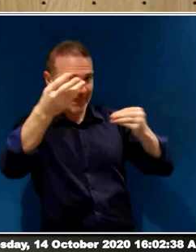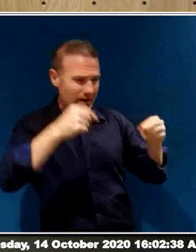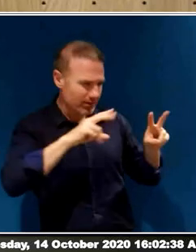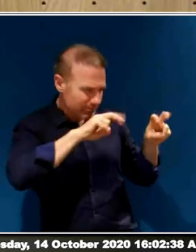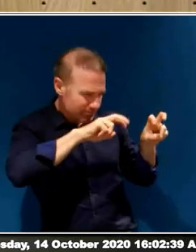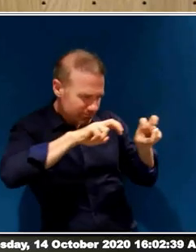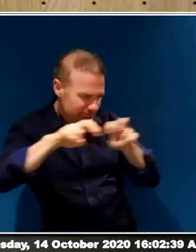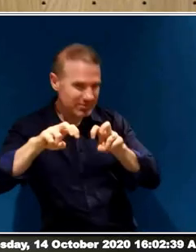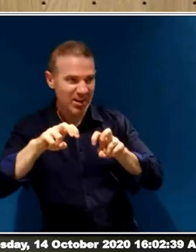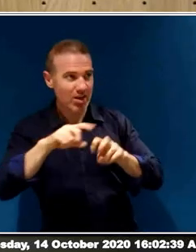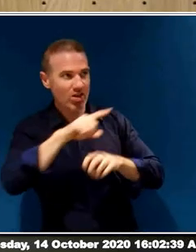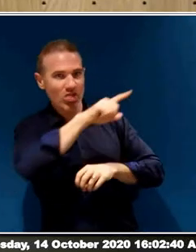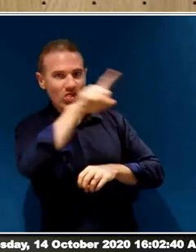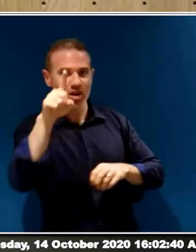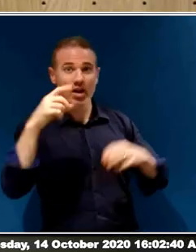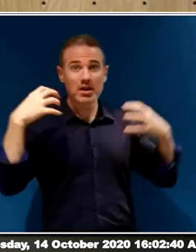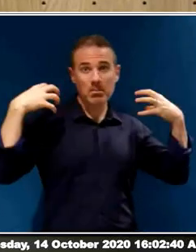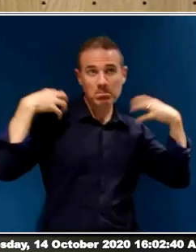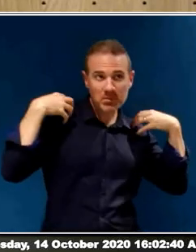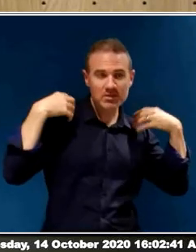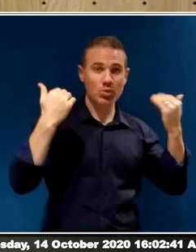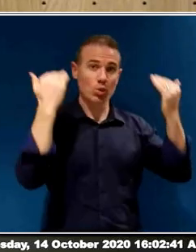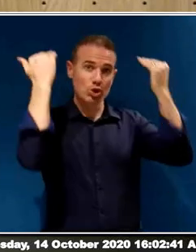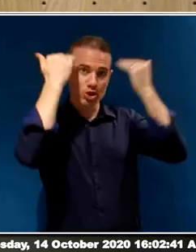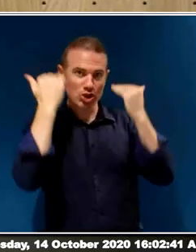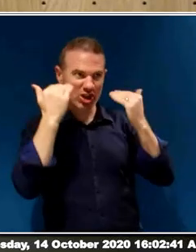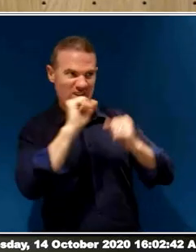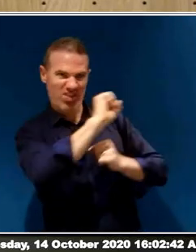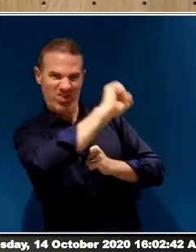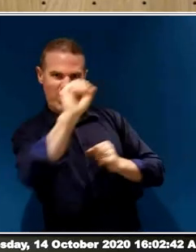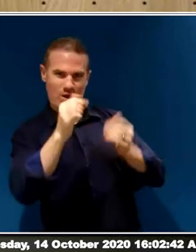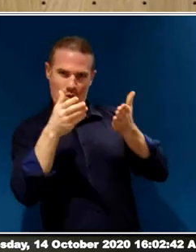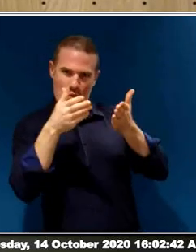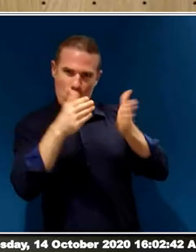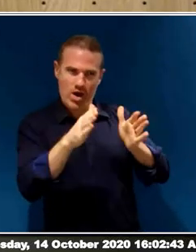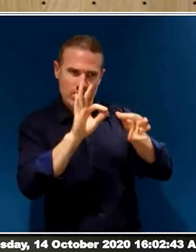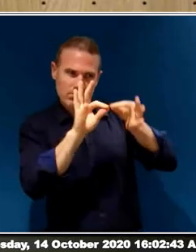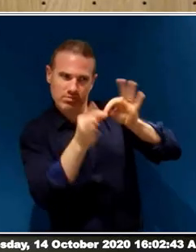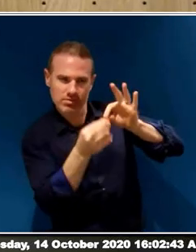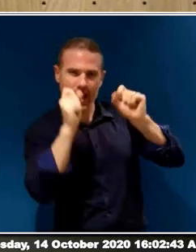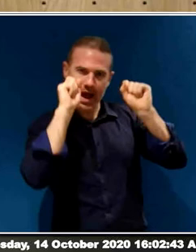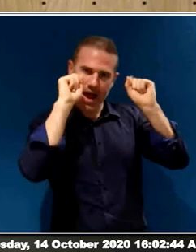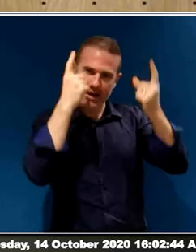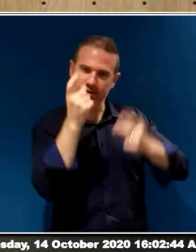And I simply used the wording that's described in the Disability Standards